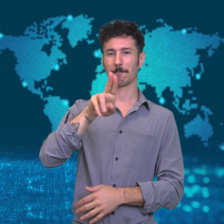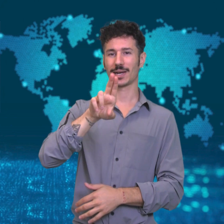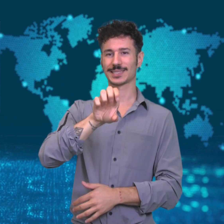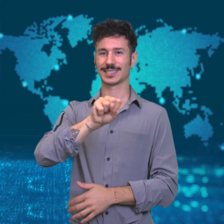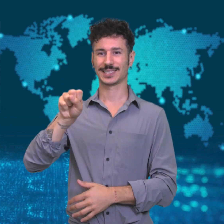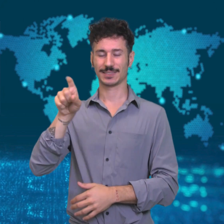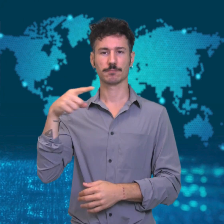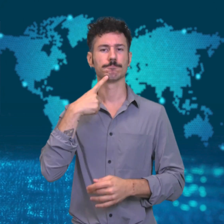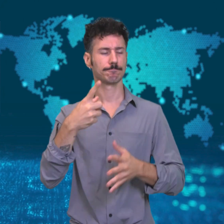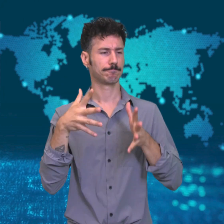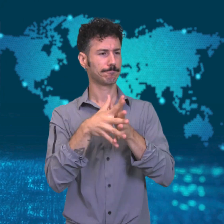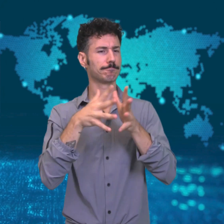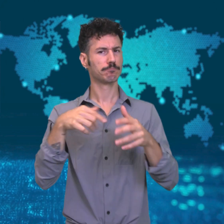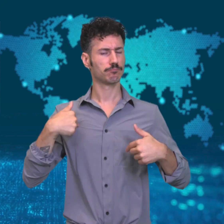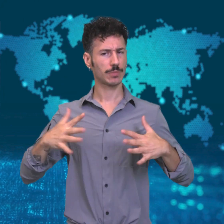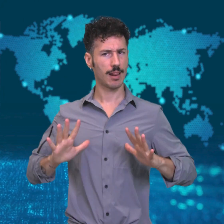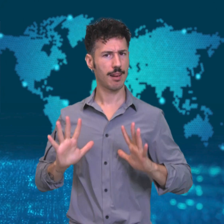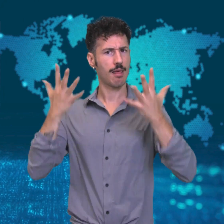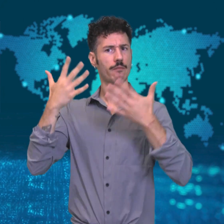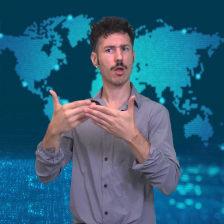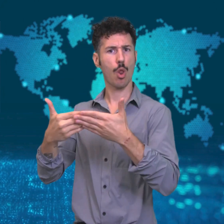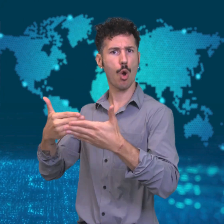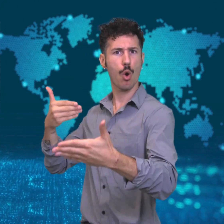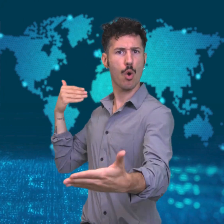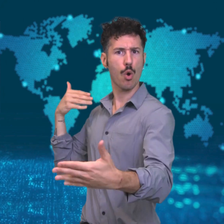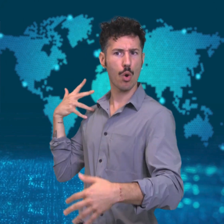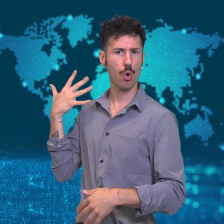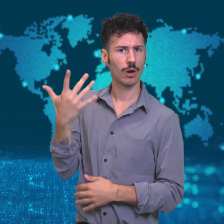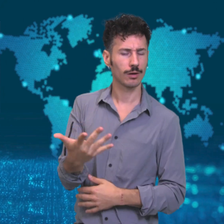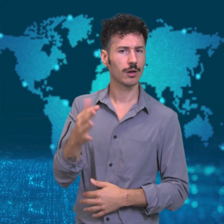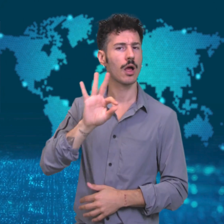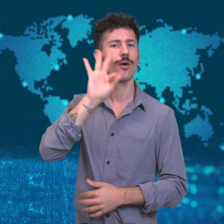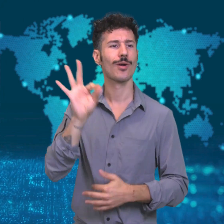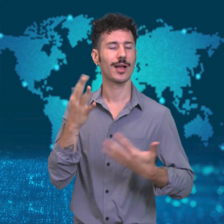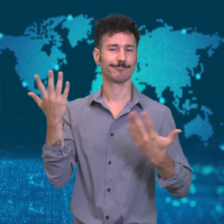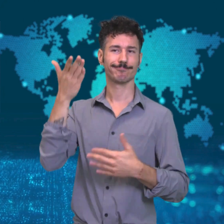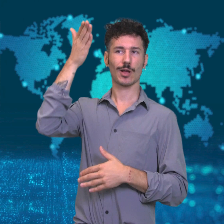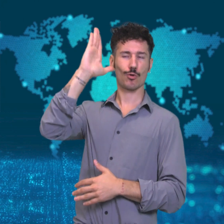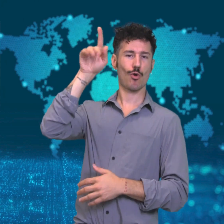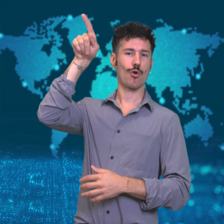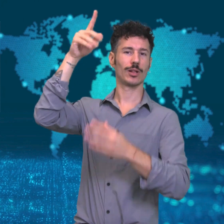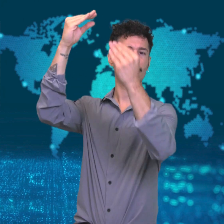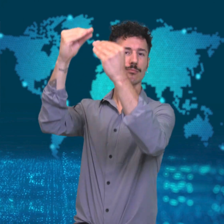had “lived this long because of God’s Grace.”